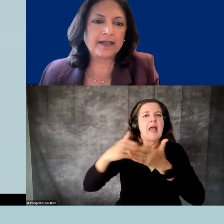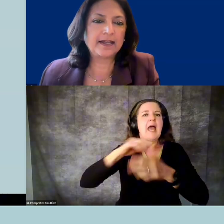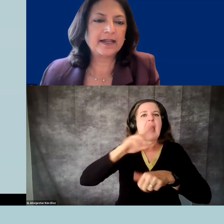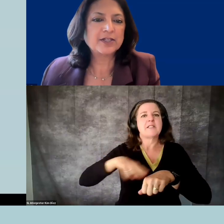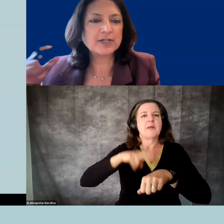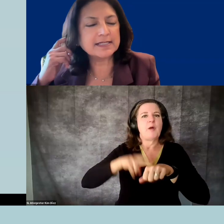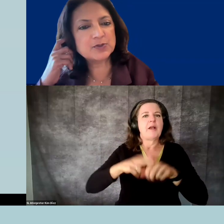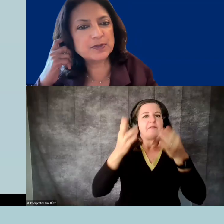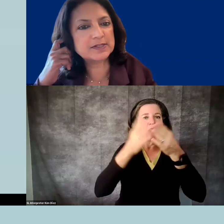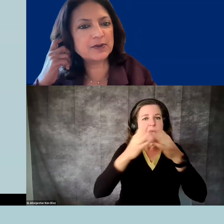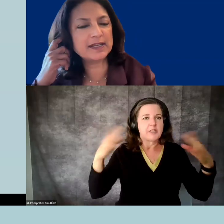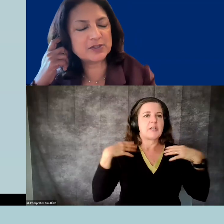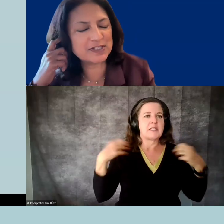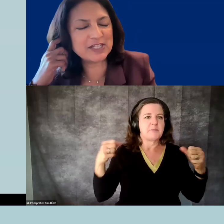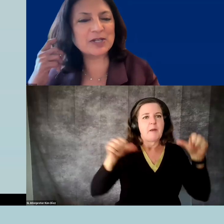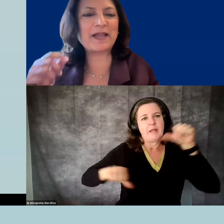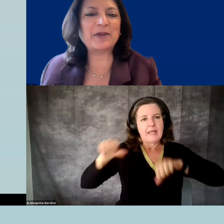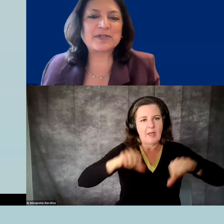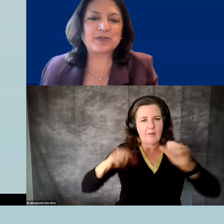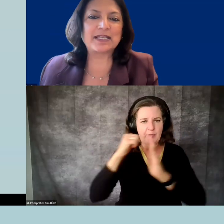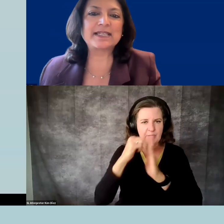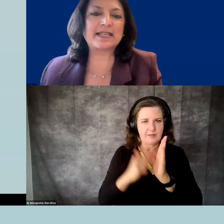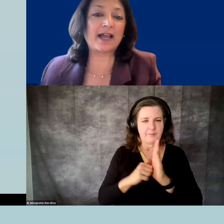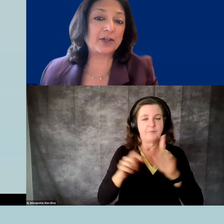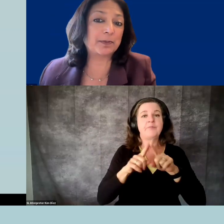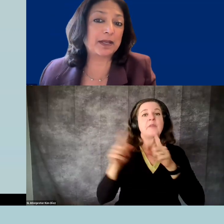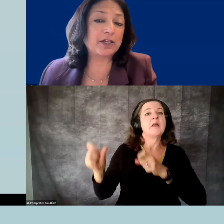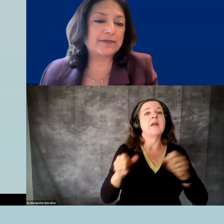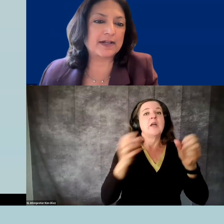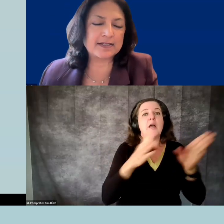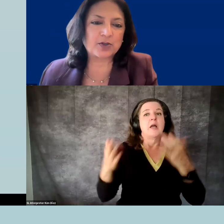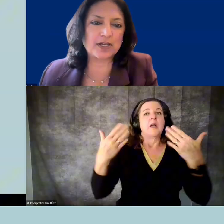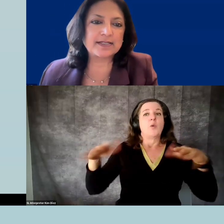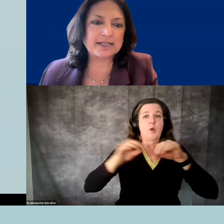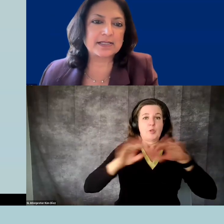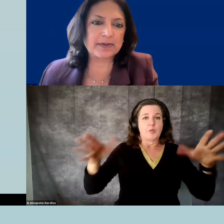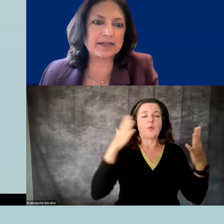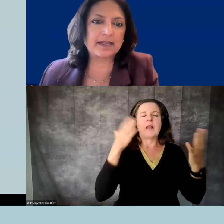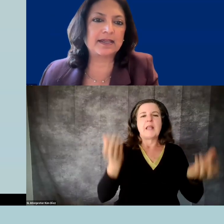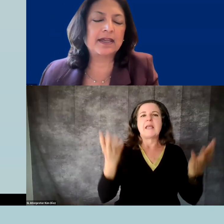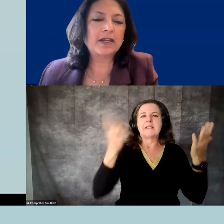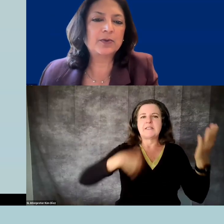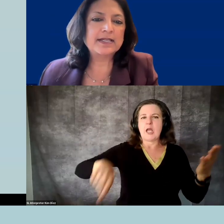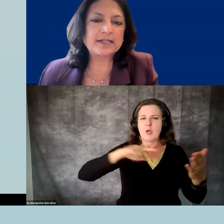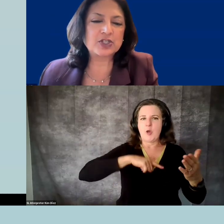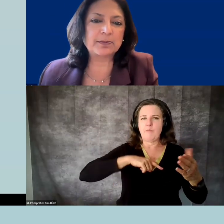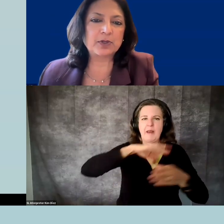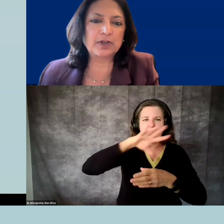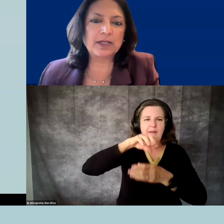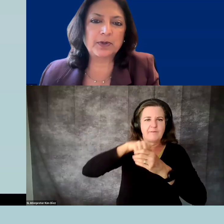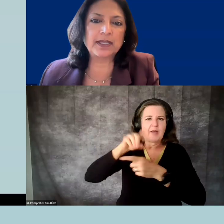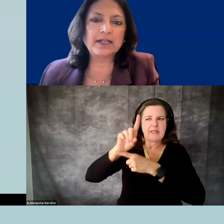So as this strategic plan was released, I know many of us across the disability research community were